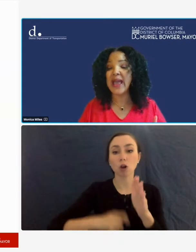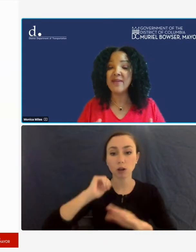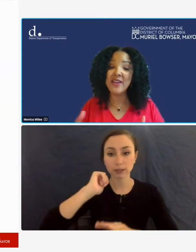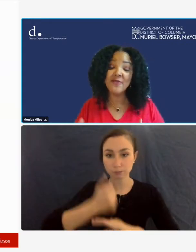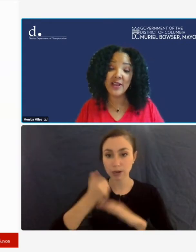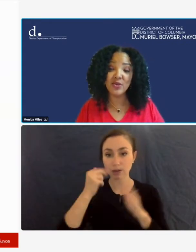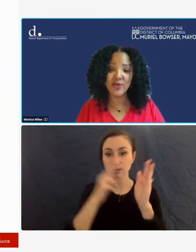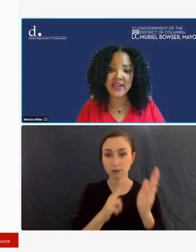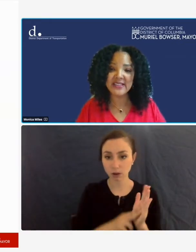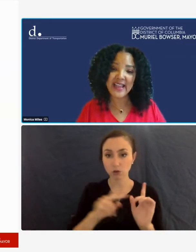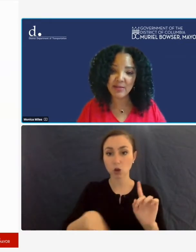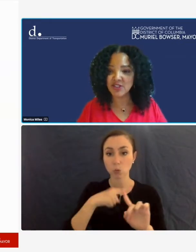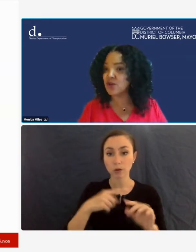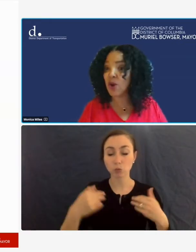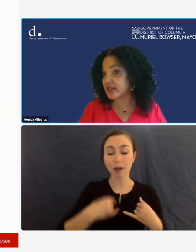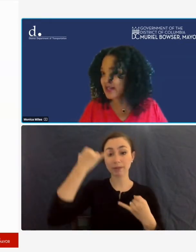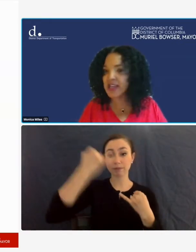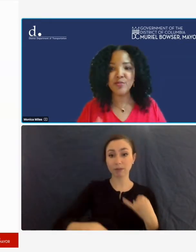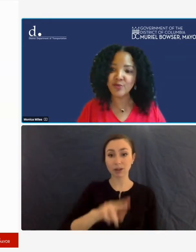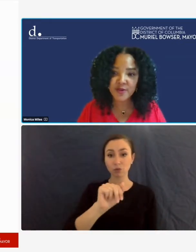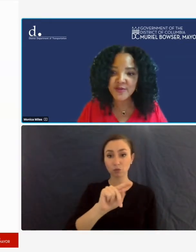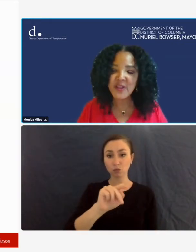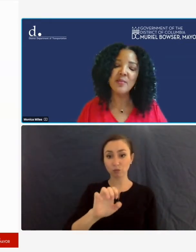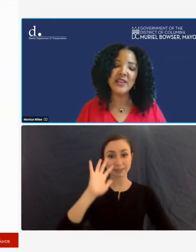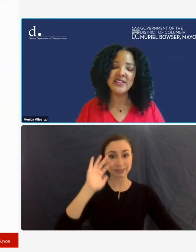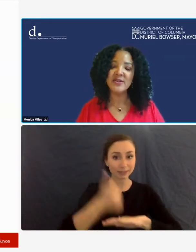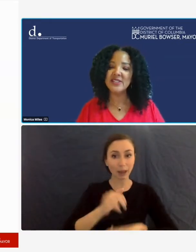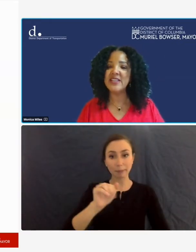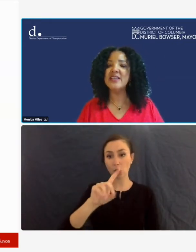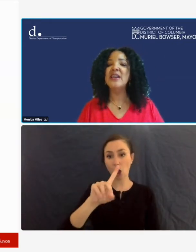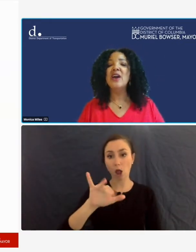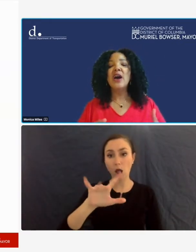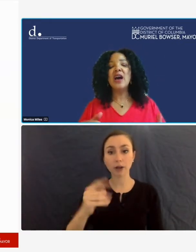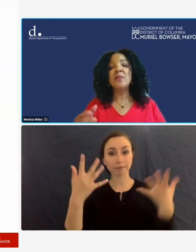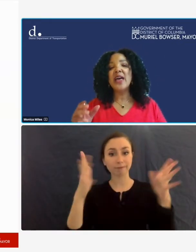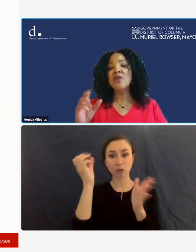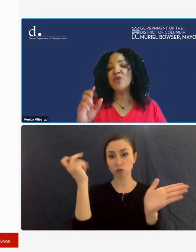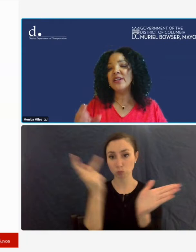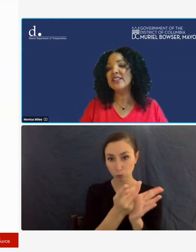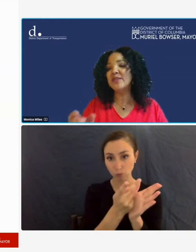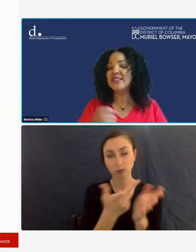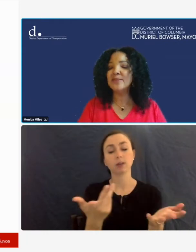final rate established and audited and approved by the dot that rate is going to be substituted